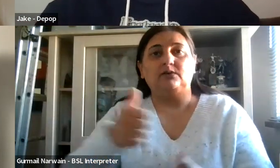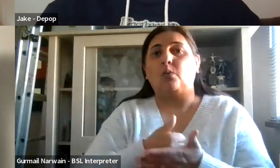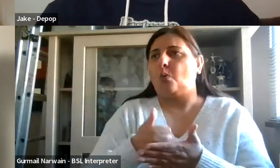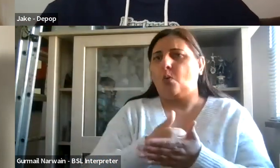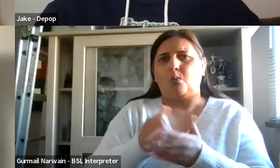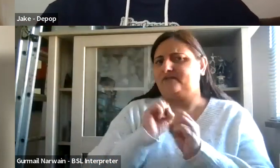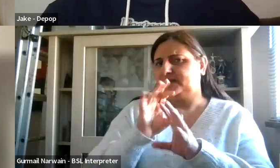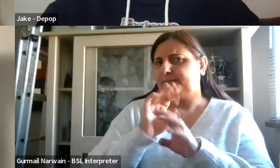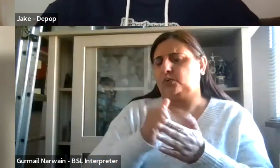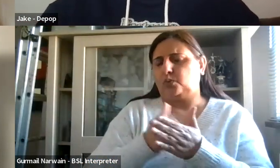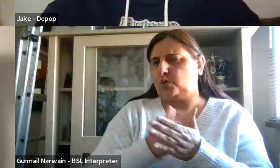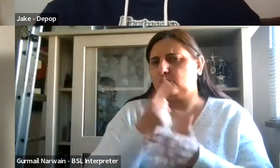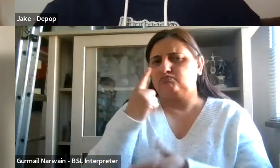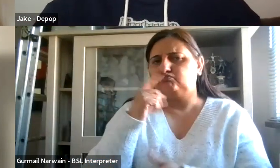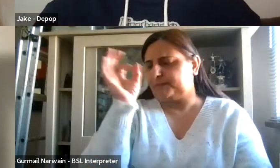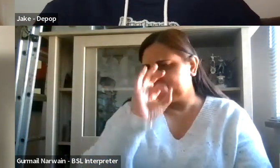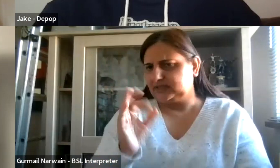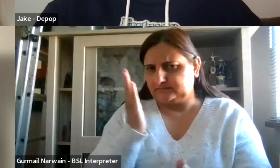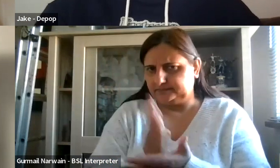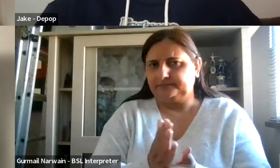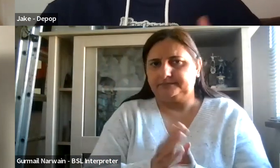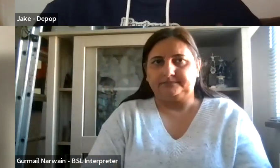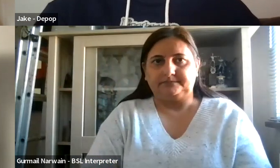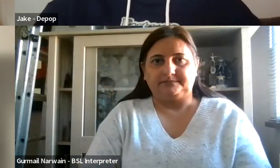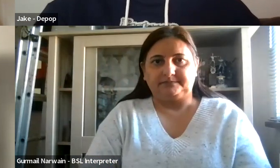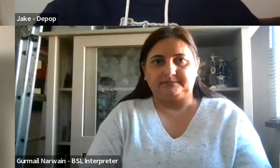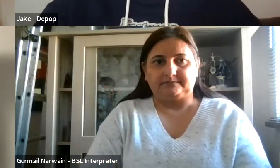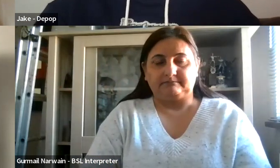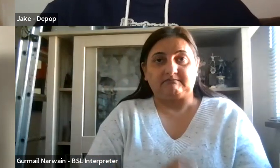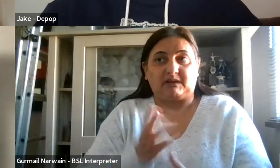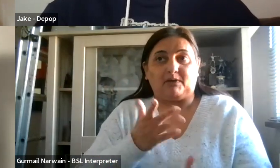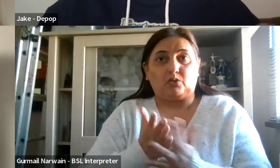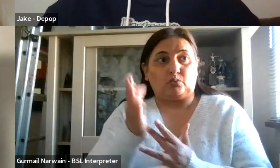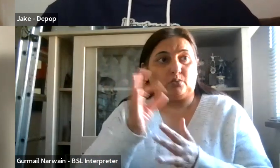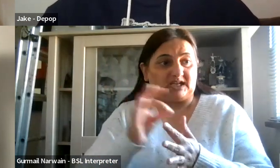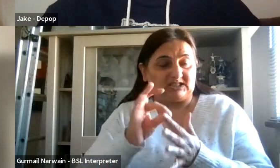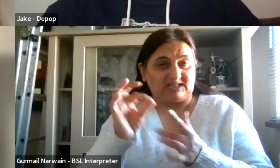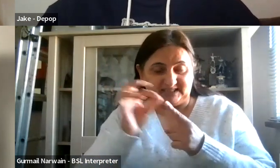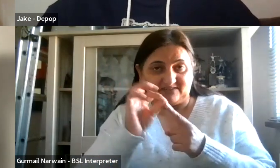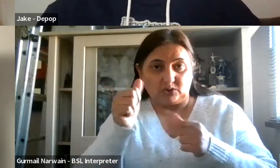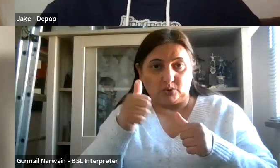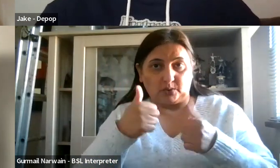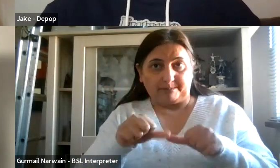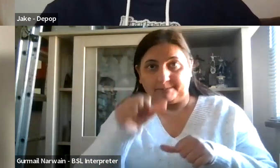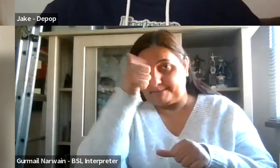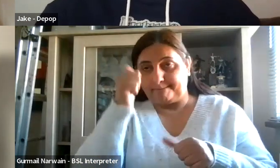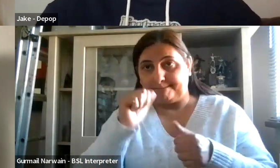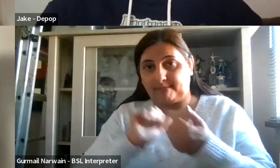If you have gone flow an interview process, and they have met with And if you've gone through an interview process with any of our talent partners, you know,